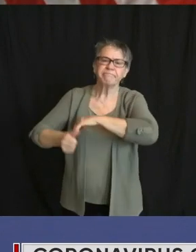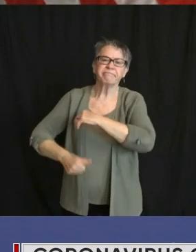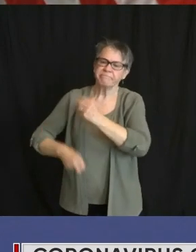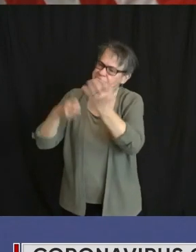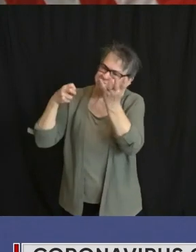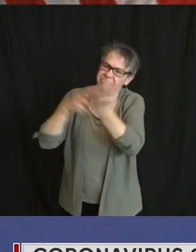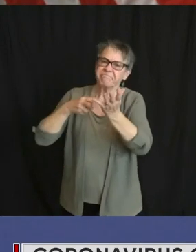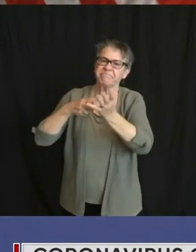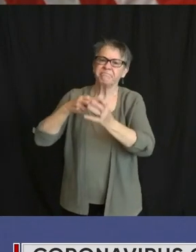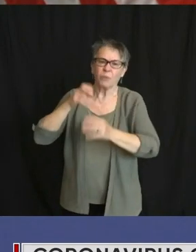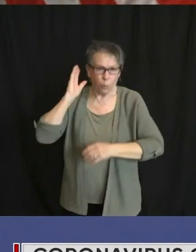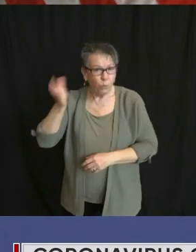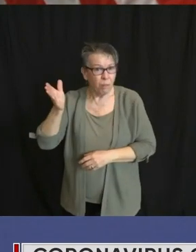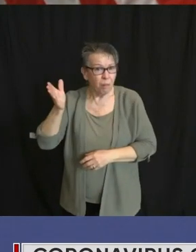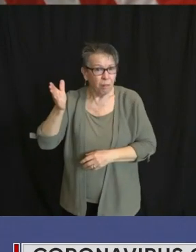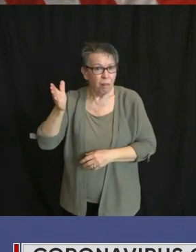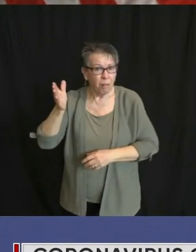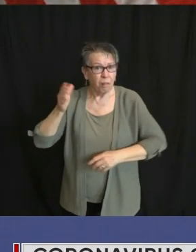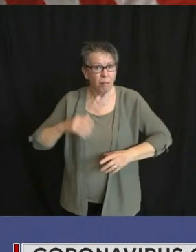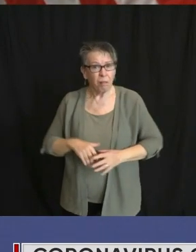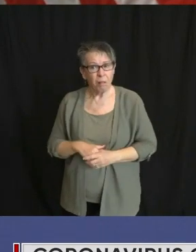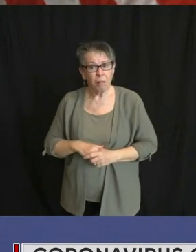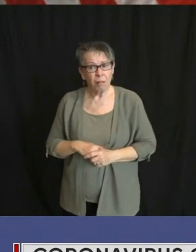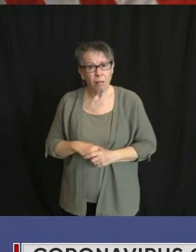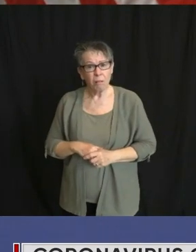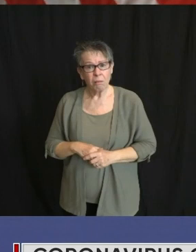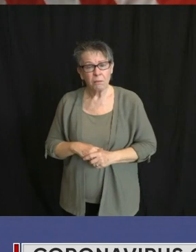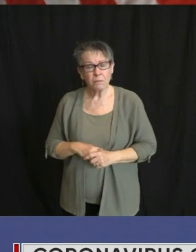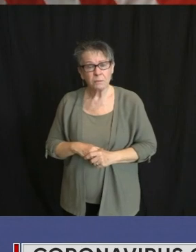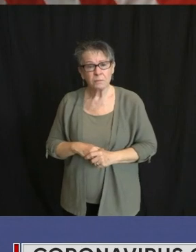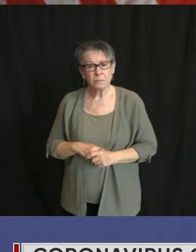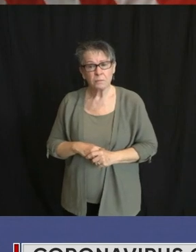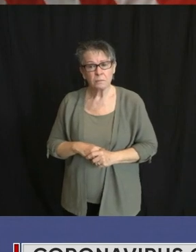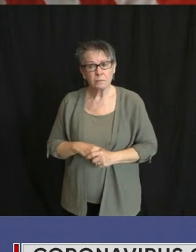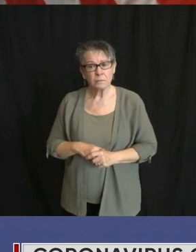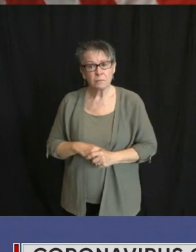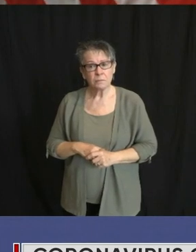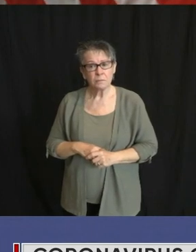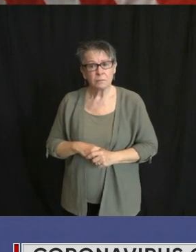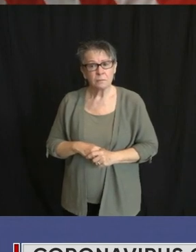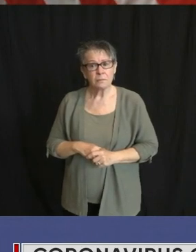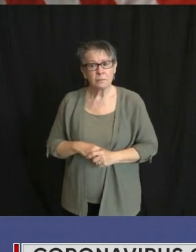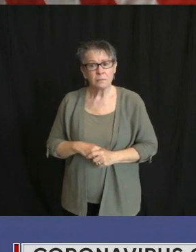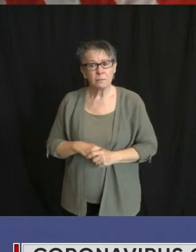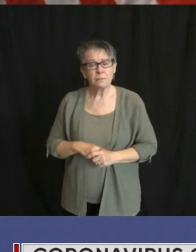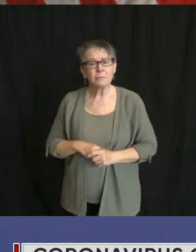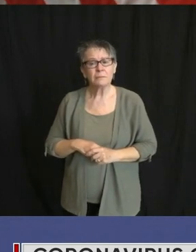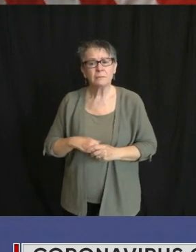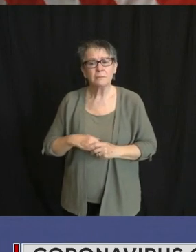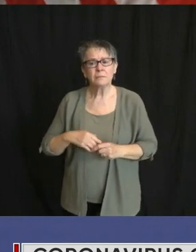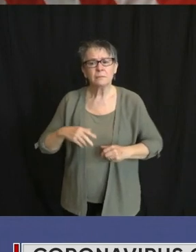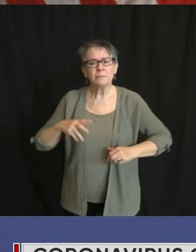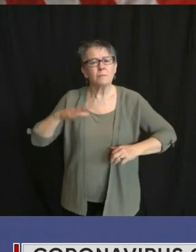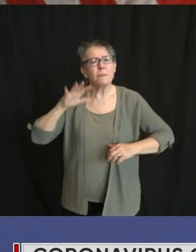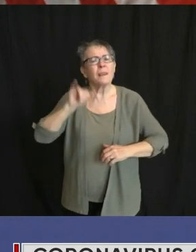THREE QUESTIONS ABOUT THE COMMISSION.